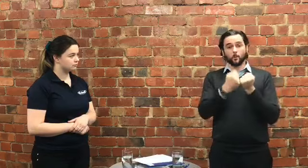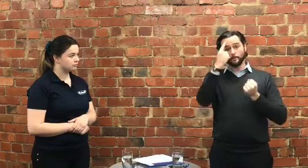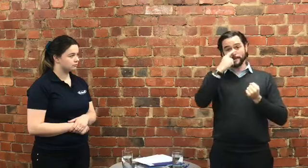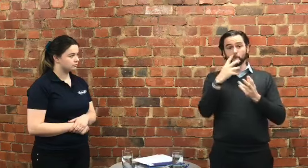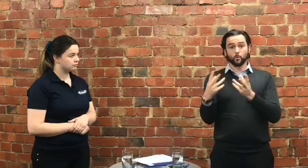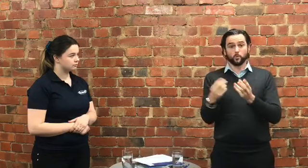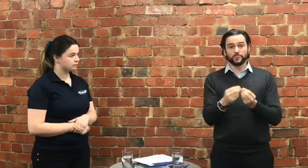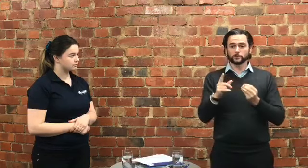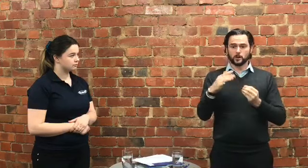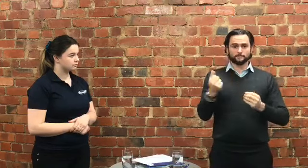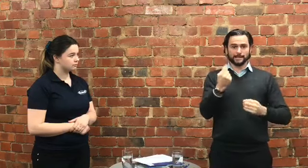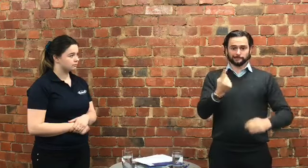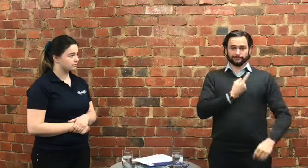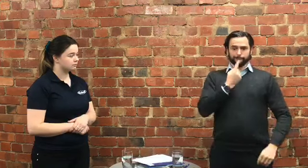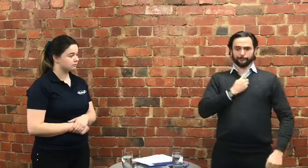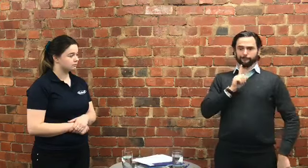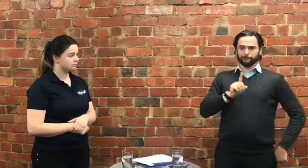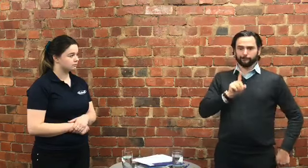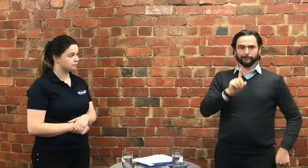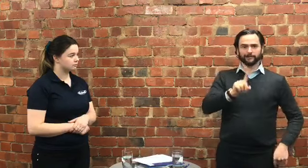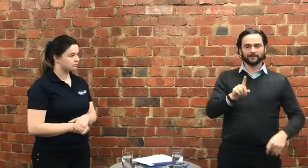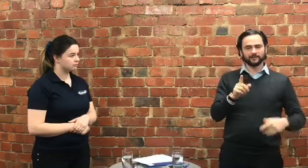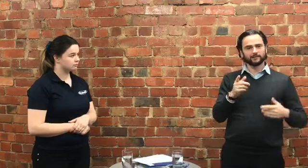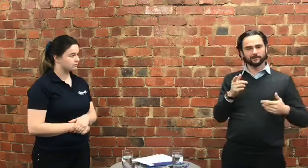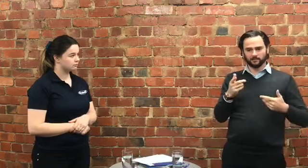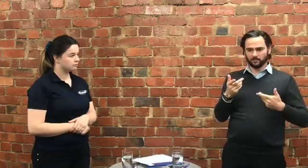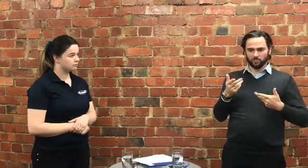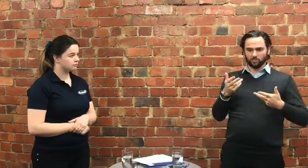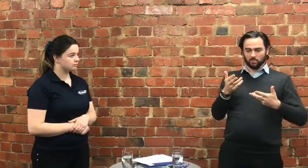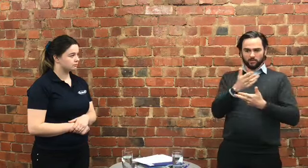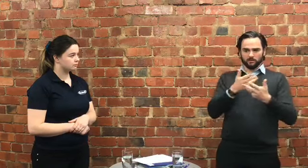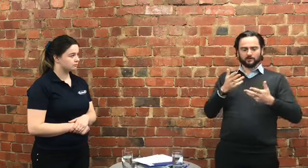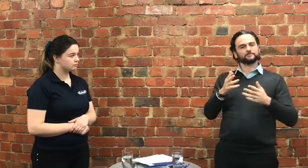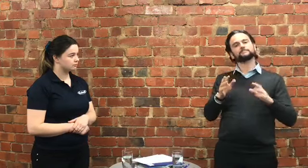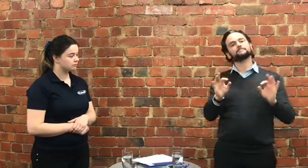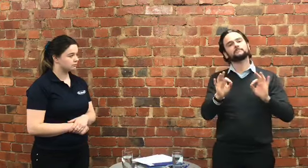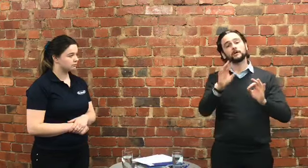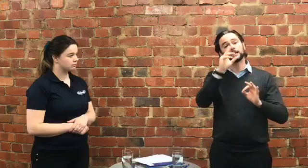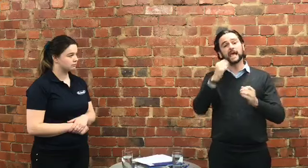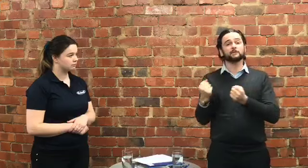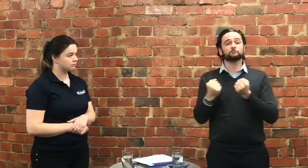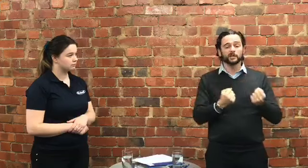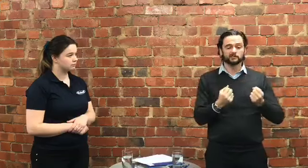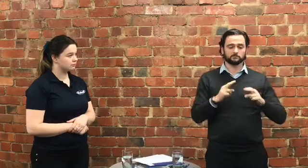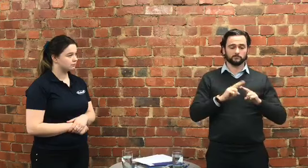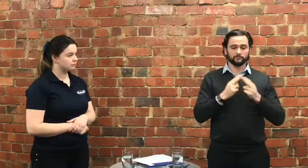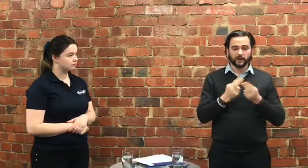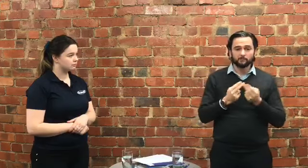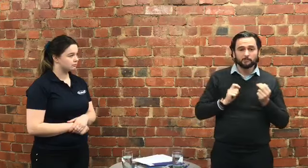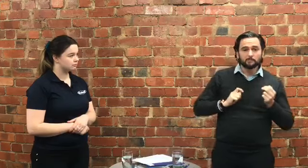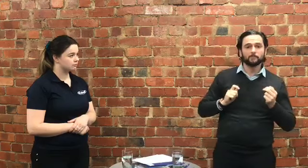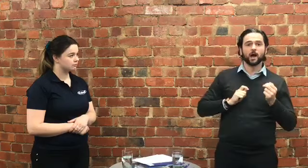So, you have an interview with them, and you don't have to go alone to that meeting. You can have a support person with you,